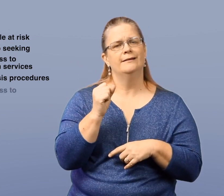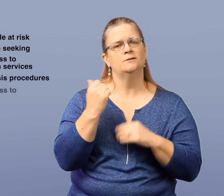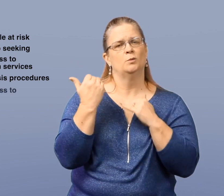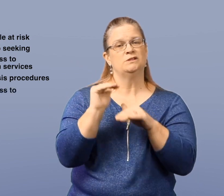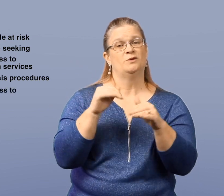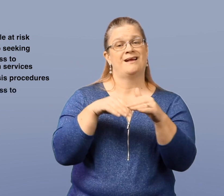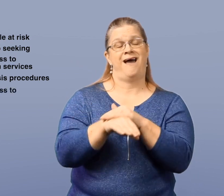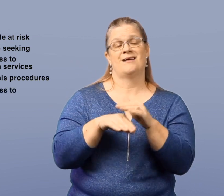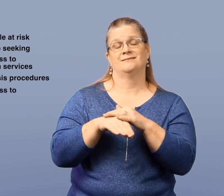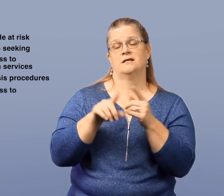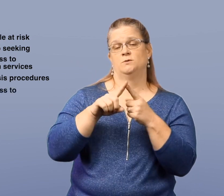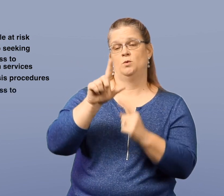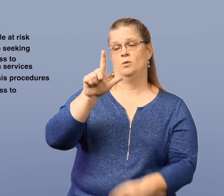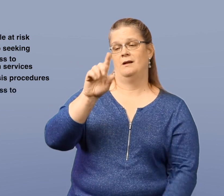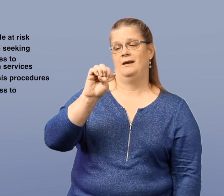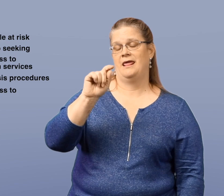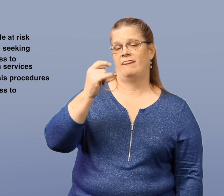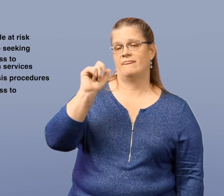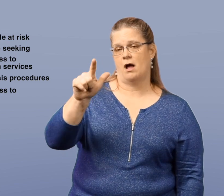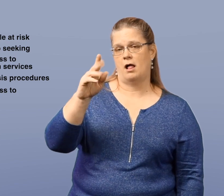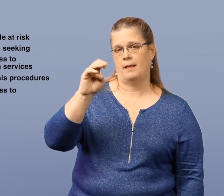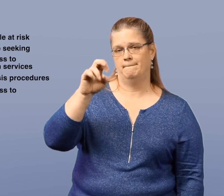Another one is restricting access to lethal means.